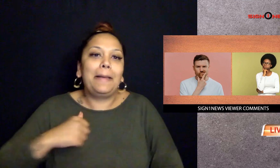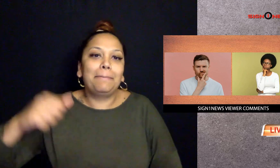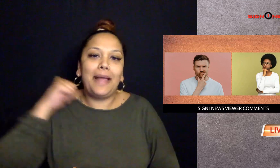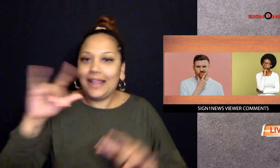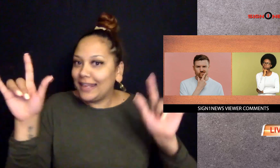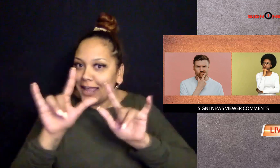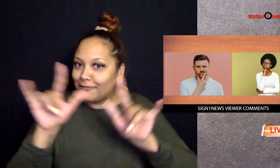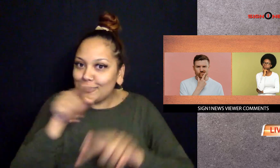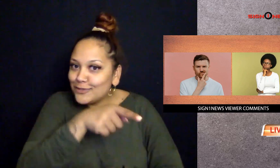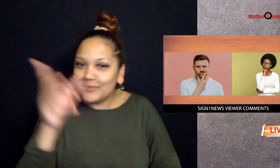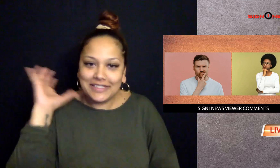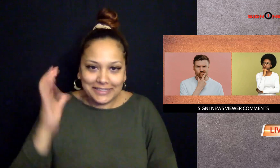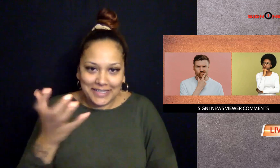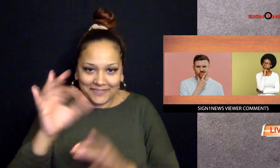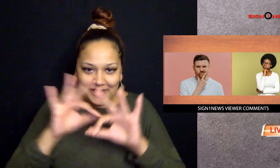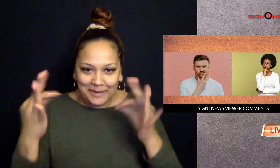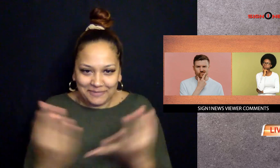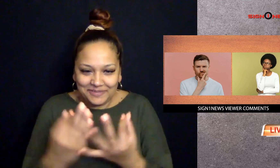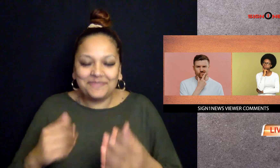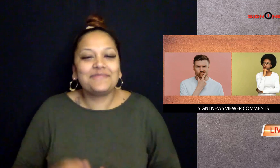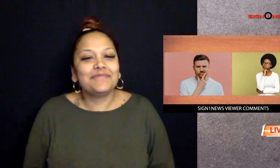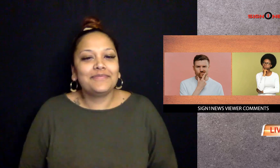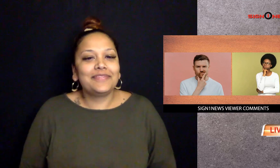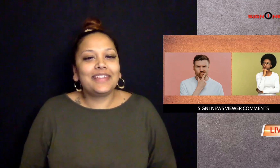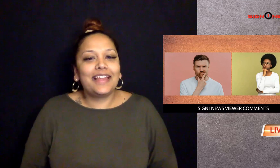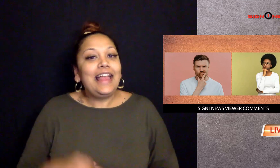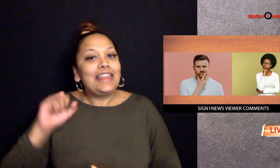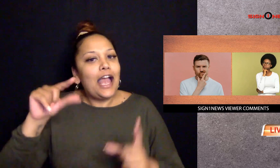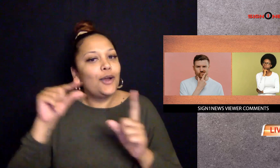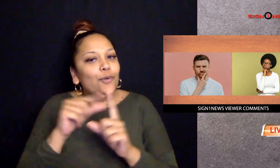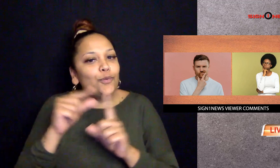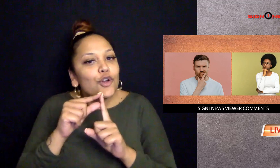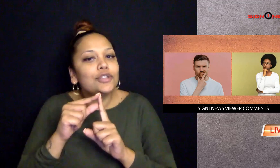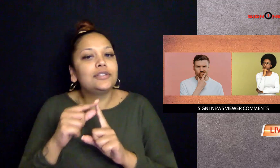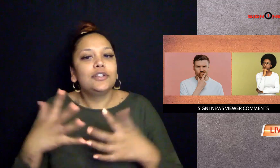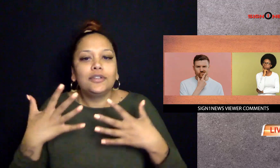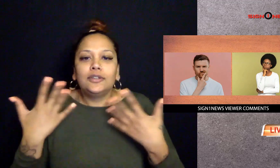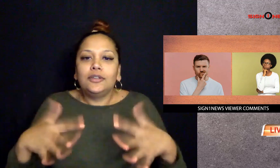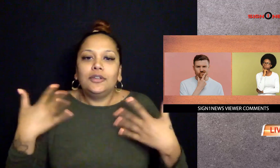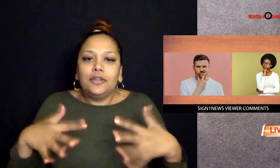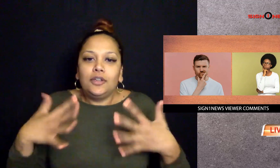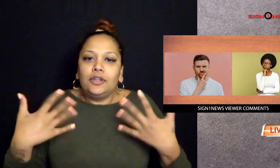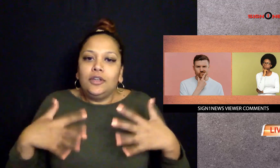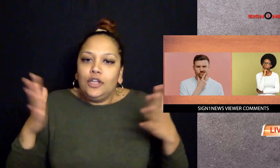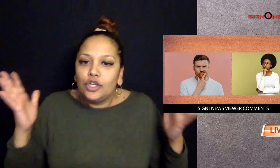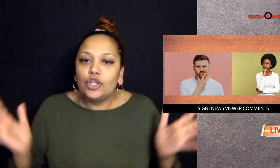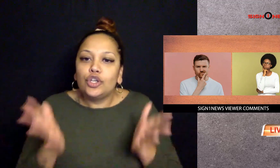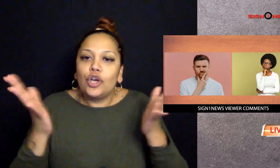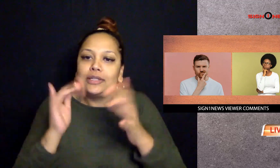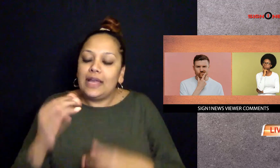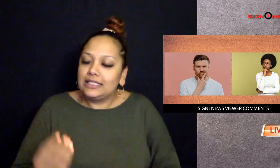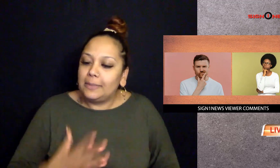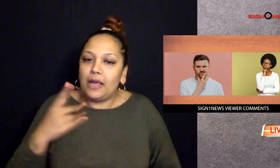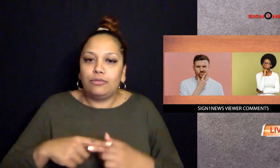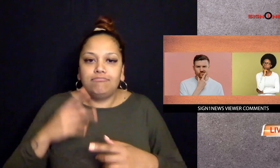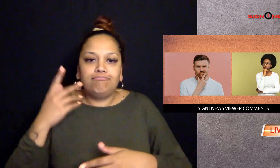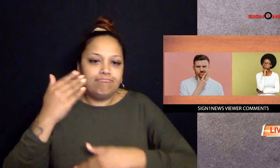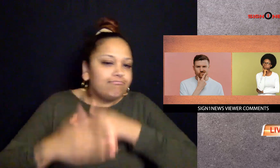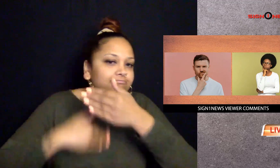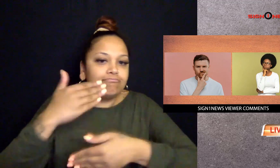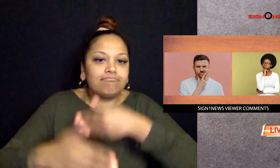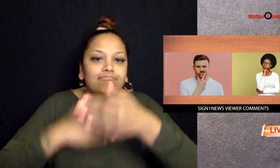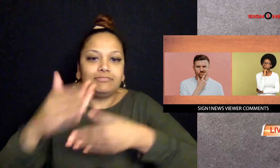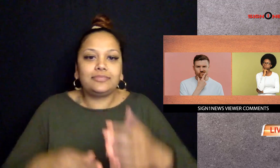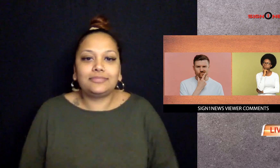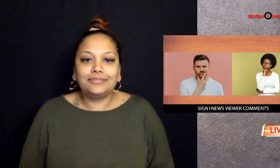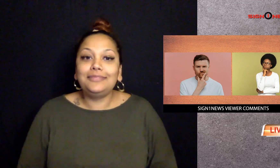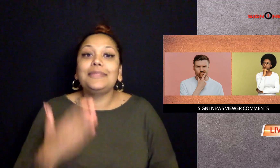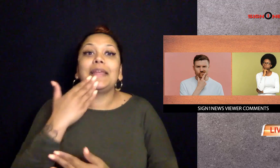and having my back I love you my Sign1News family words of encouragement like that inspire